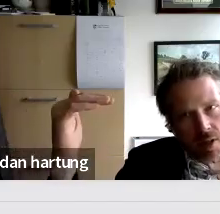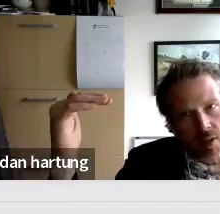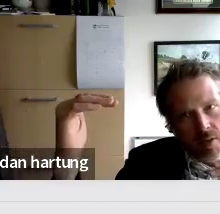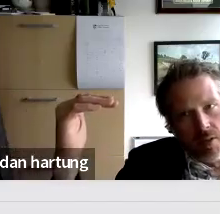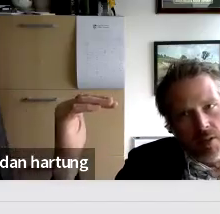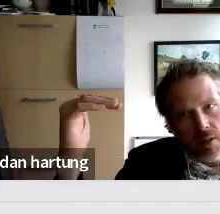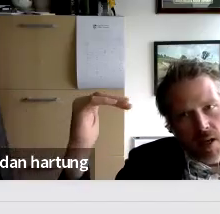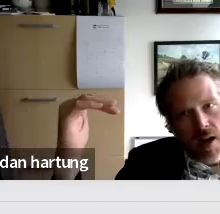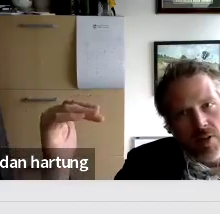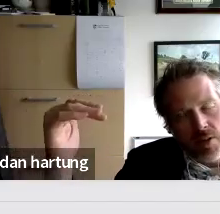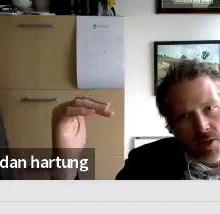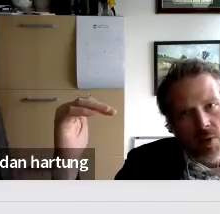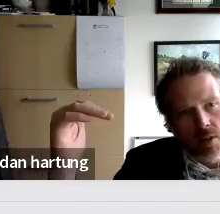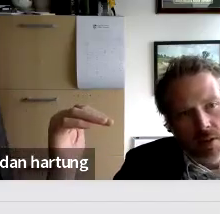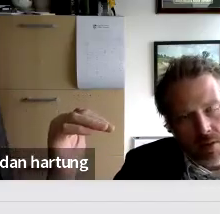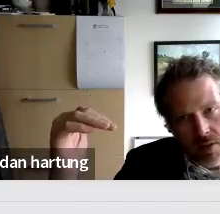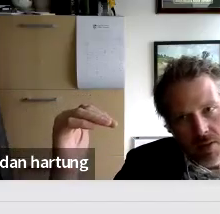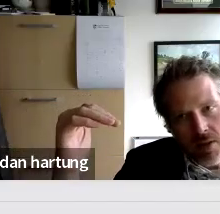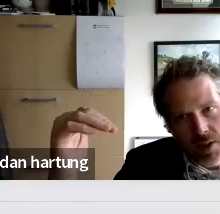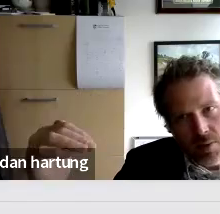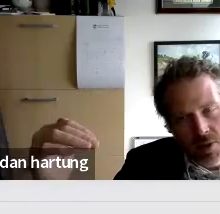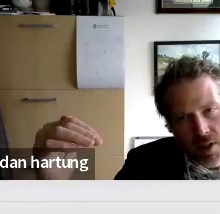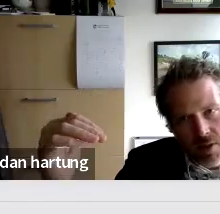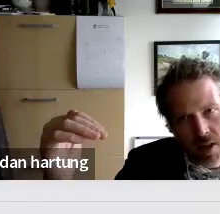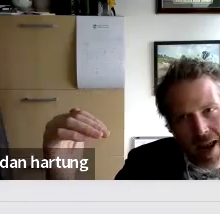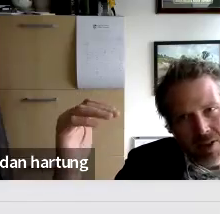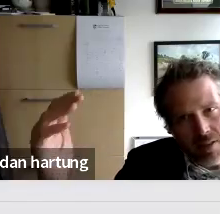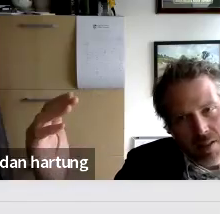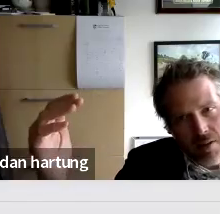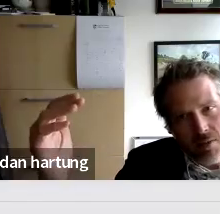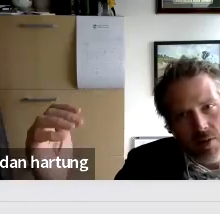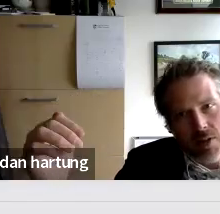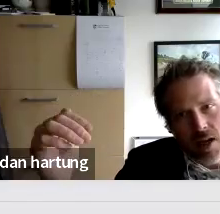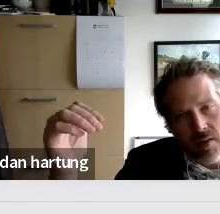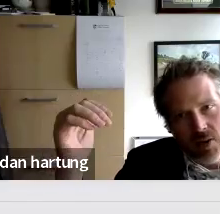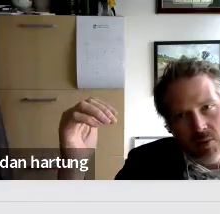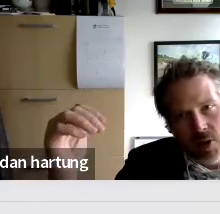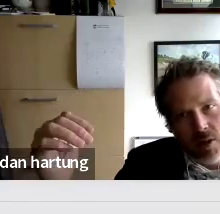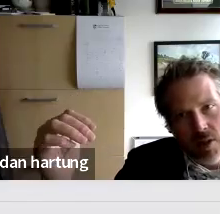discount is it the average among claims that have a discount or is it the average among